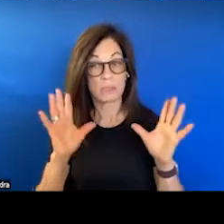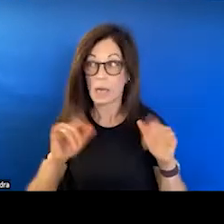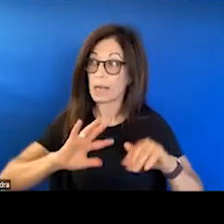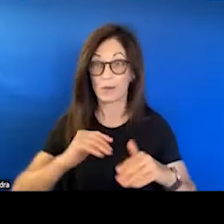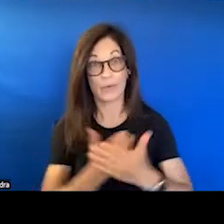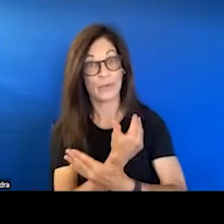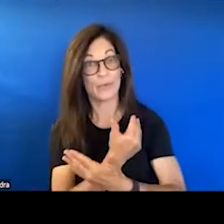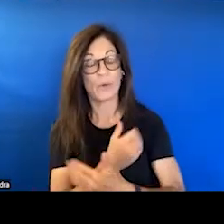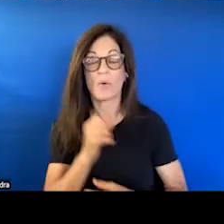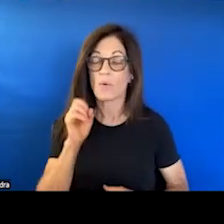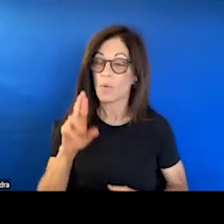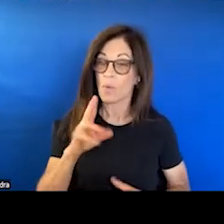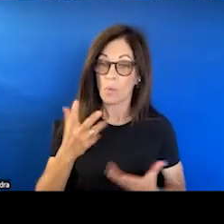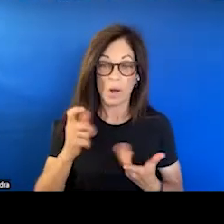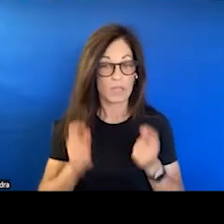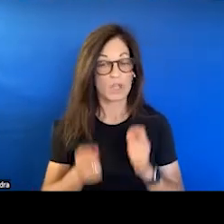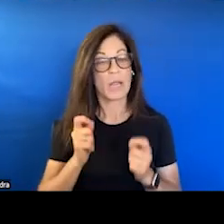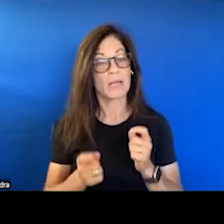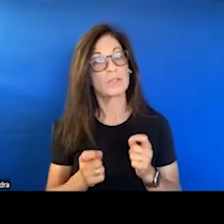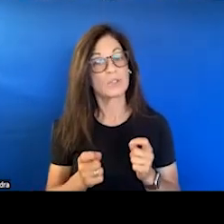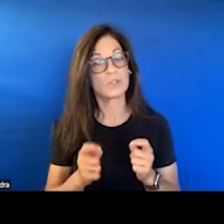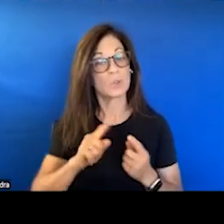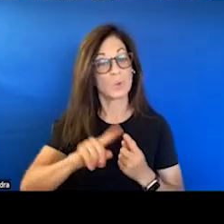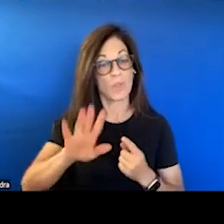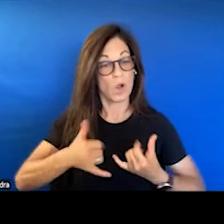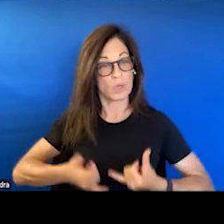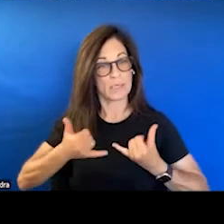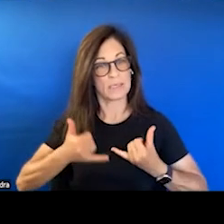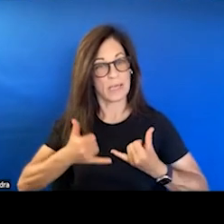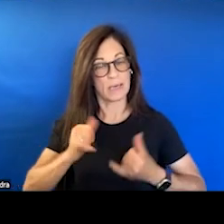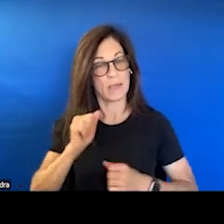WHETHER THEY WANT TO MAKE CHANGES TO EXISTING AUTHORITIES, IN ORDER TO DO MOBILE